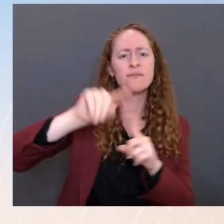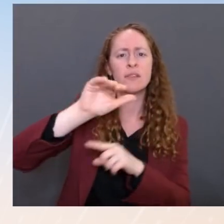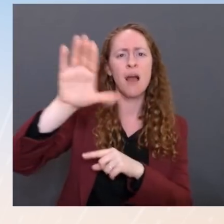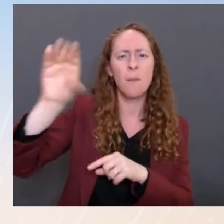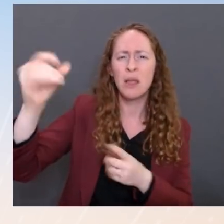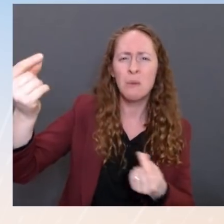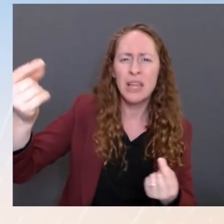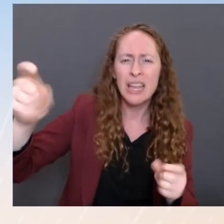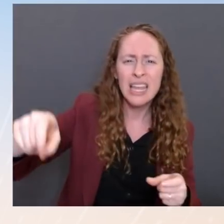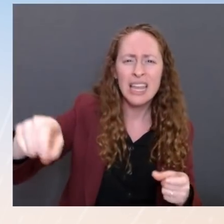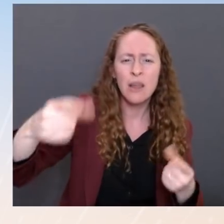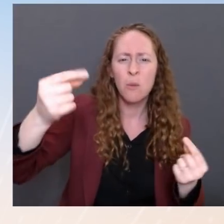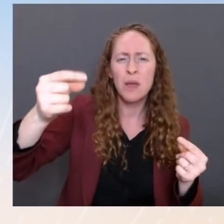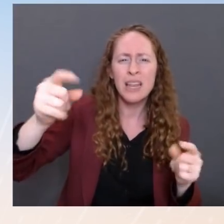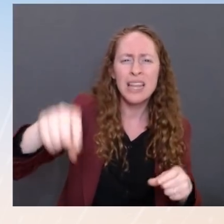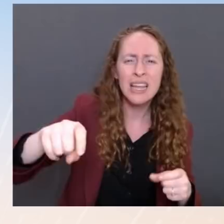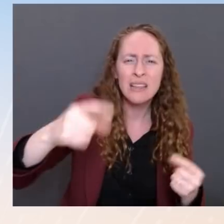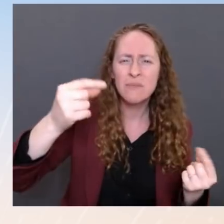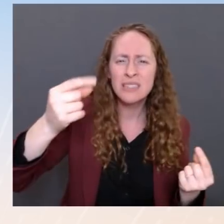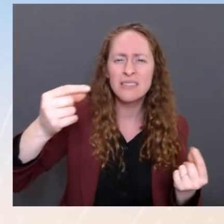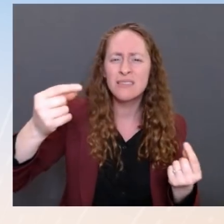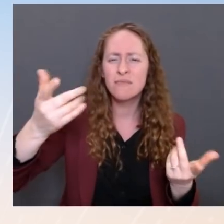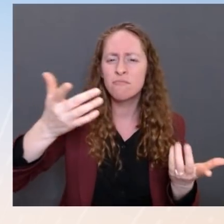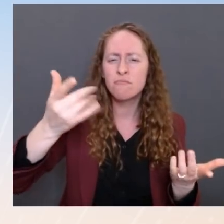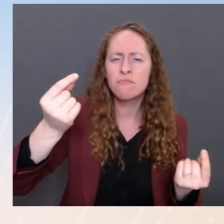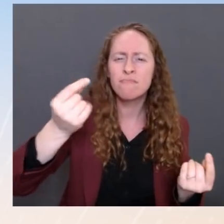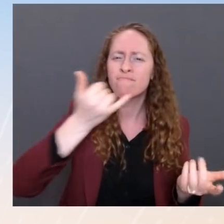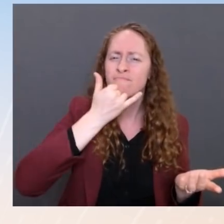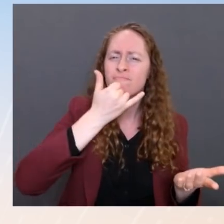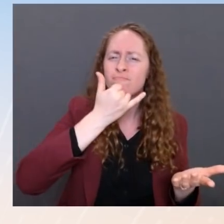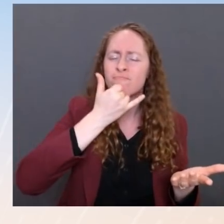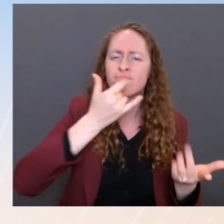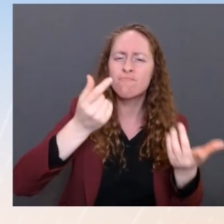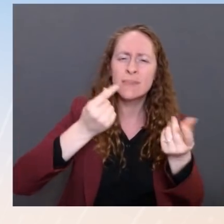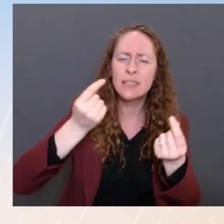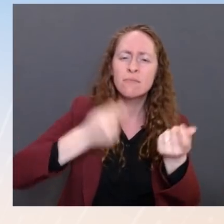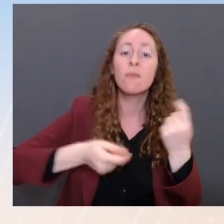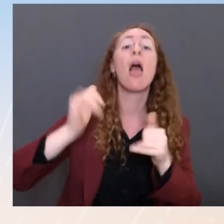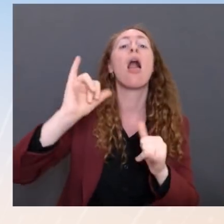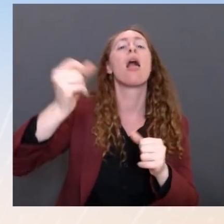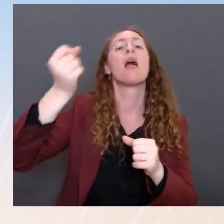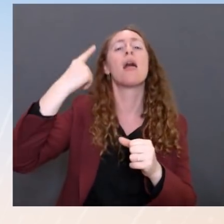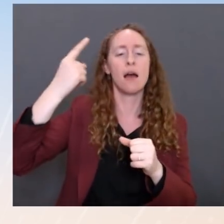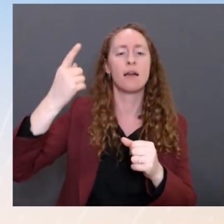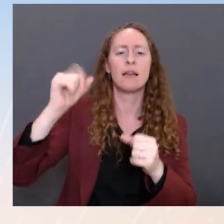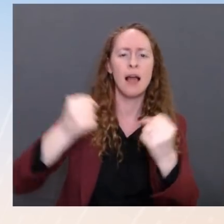because we know that with one major supplier having part of their supply off the marketplace, the --